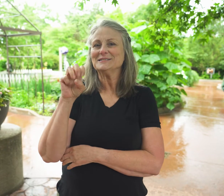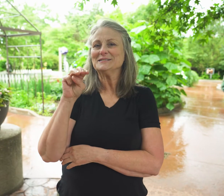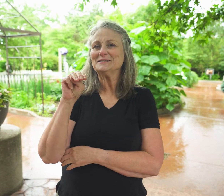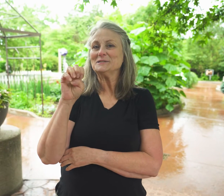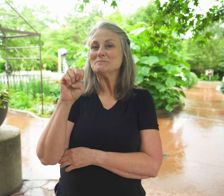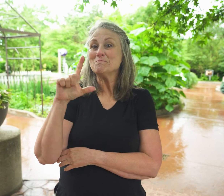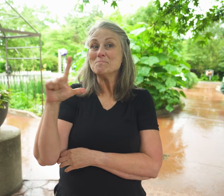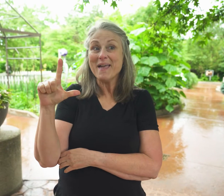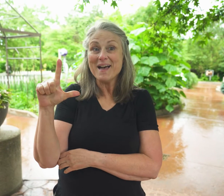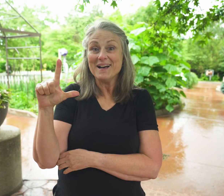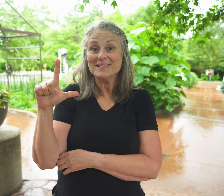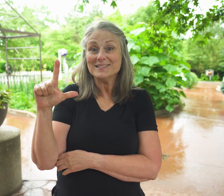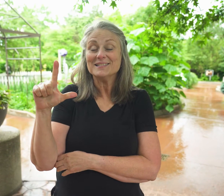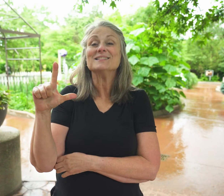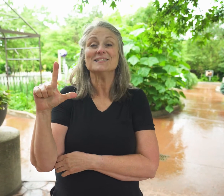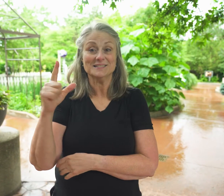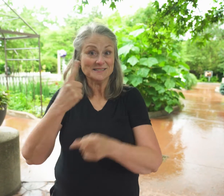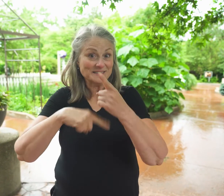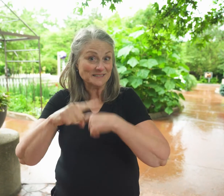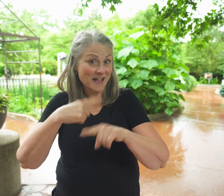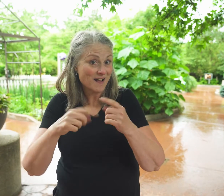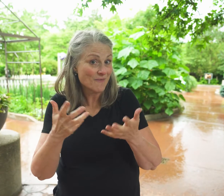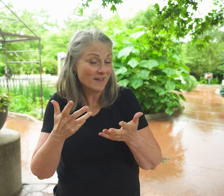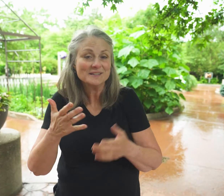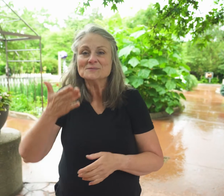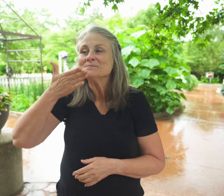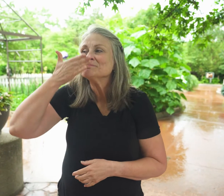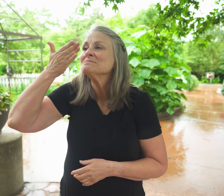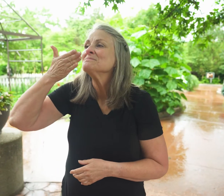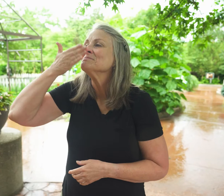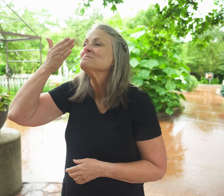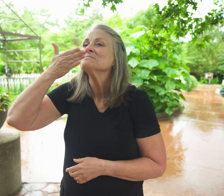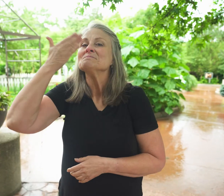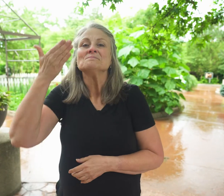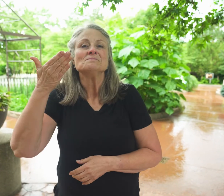That's right, we use our nose to smell. The sign for smell is this.